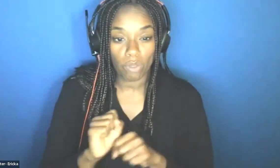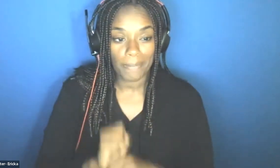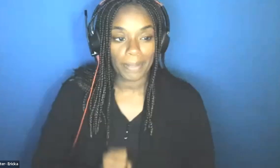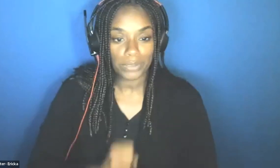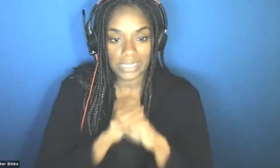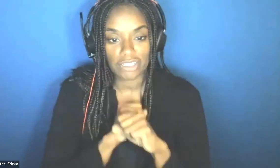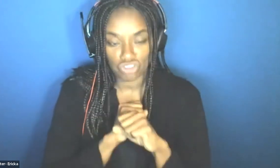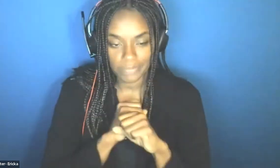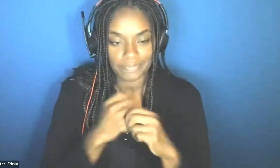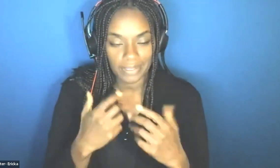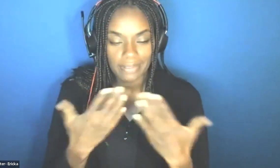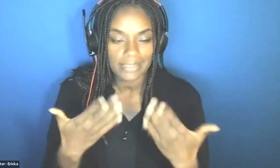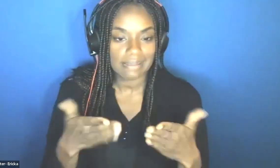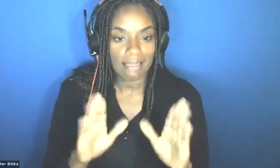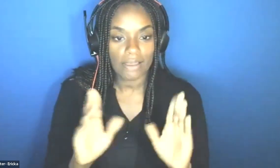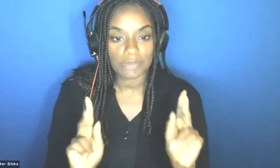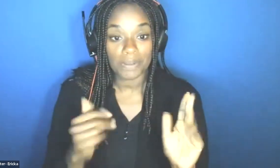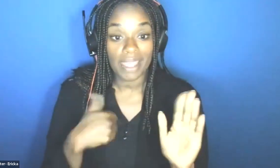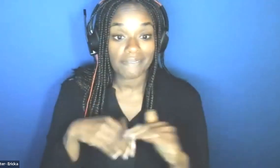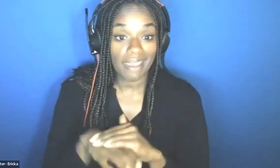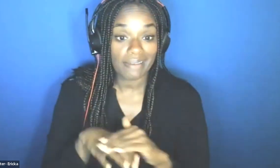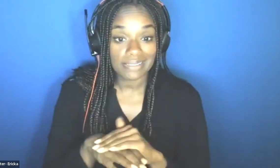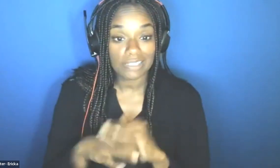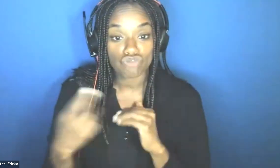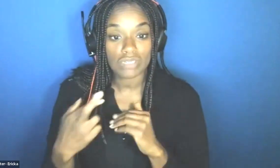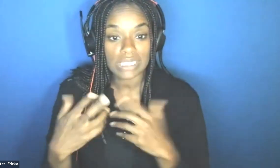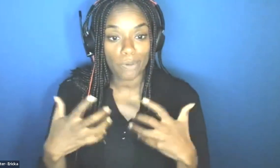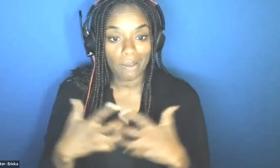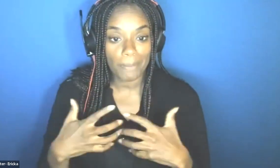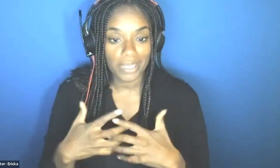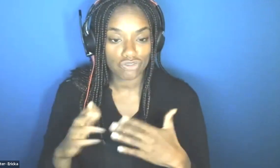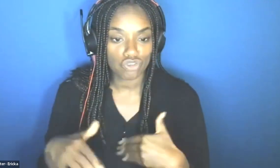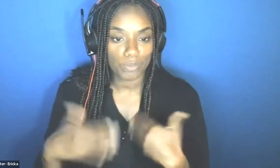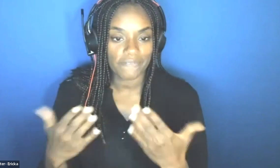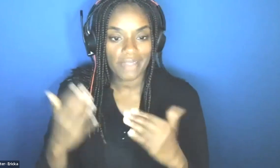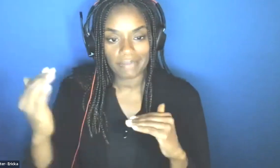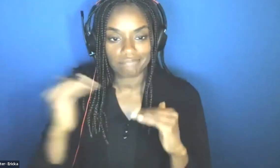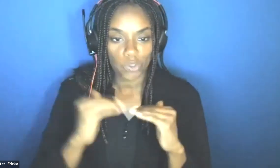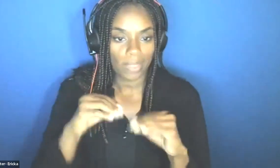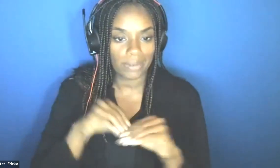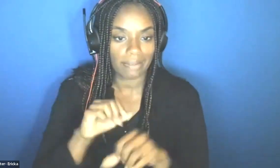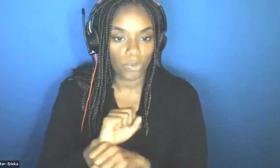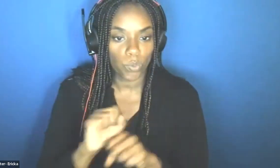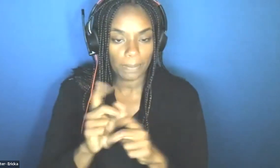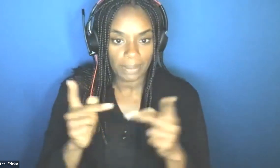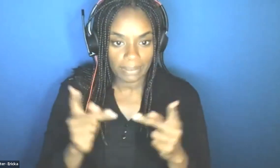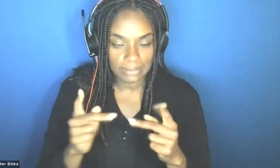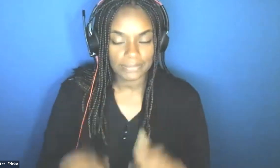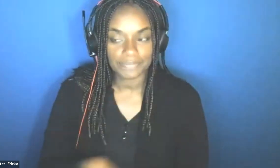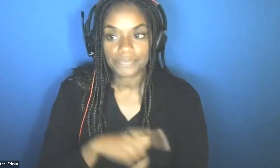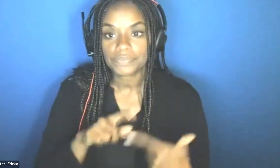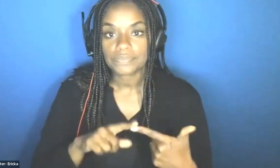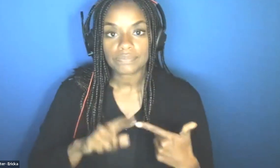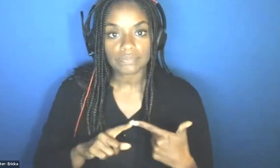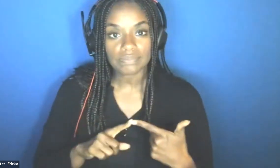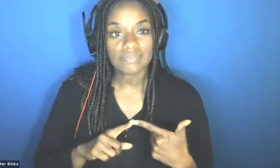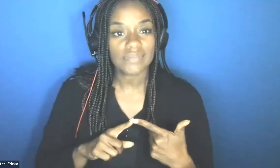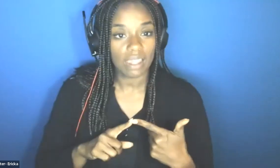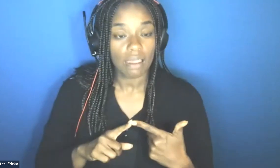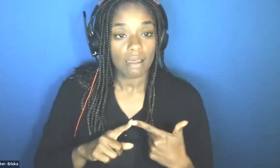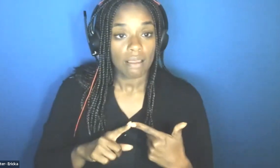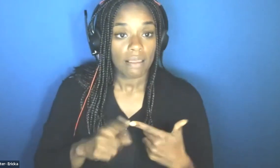But really, five titles to the law.